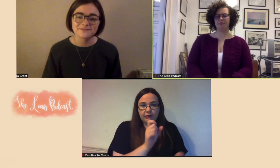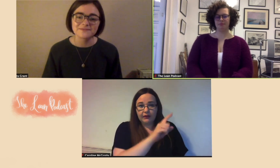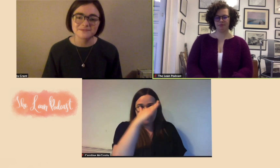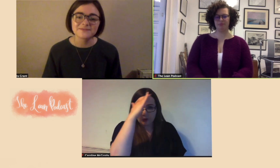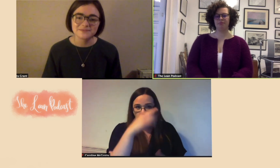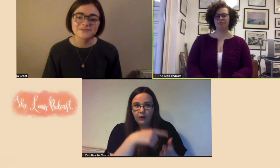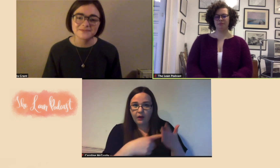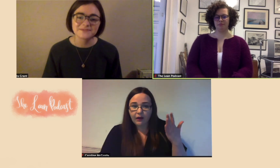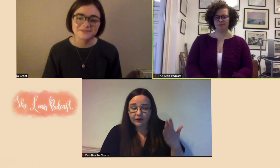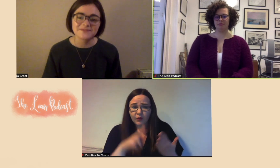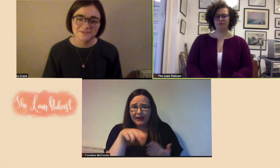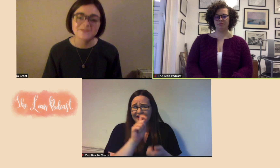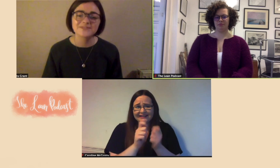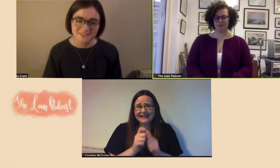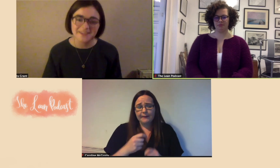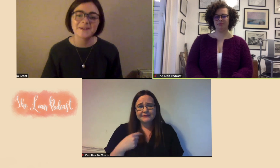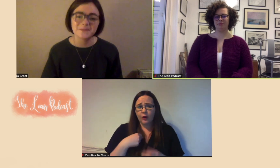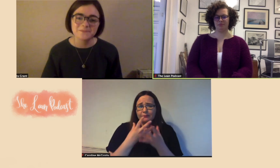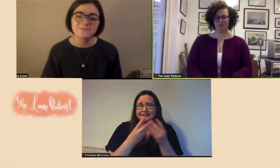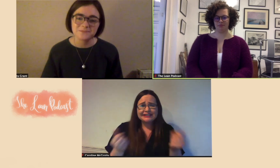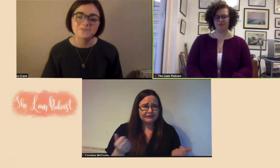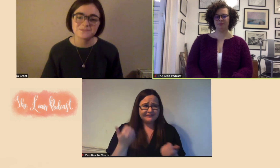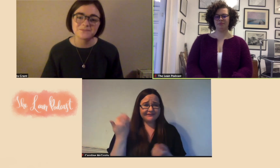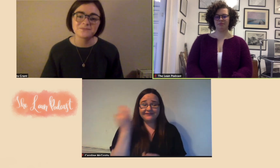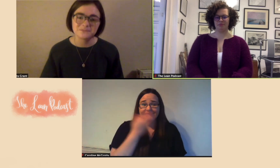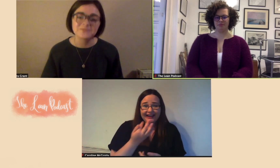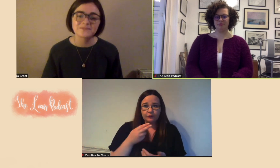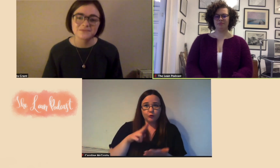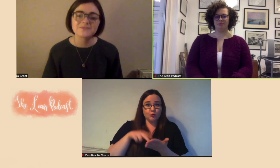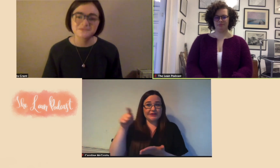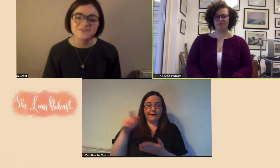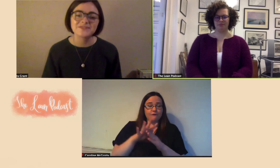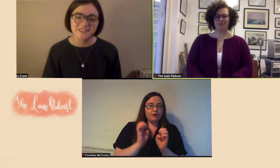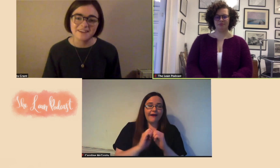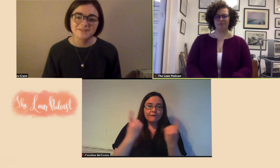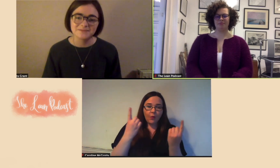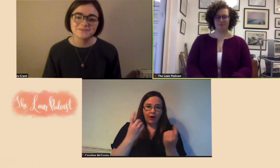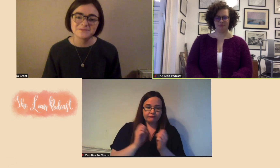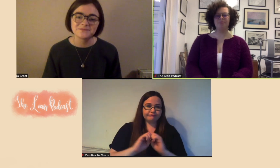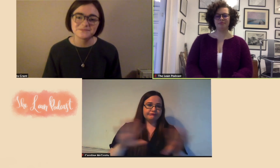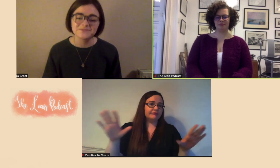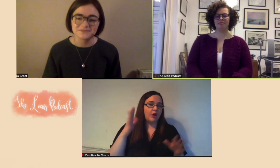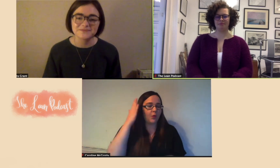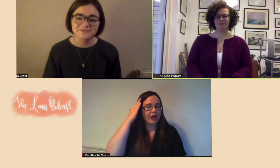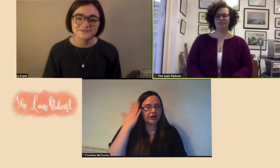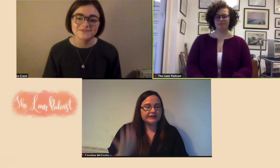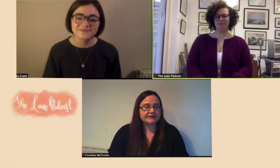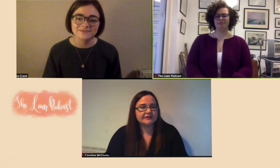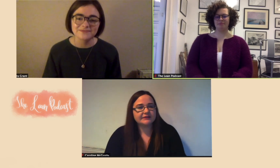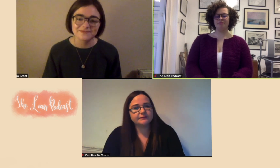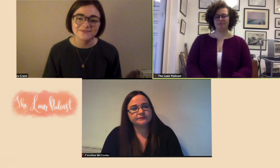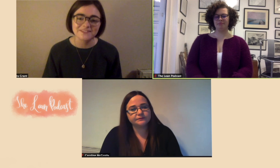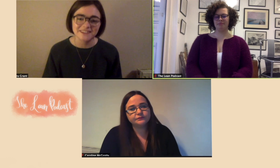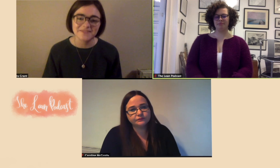So feel free to adopt them and send them on to any organizations that book you, just put it up there, we're happy for our material to be adopted.